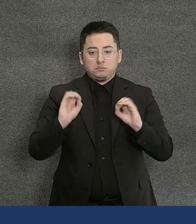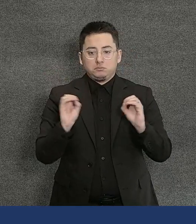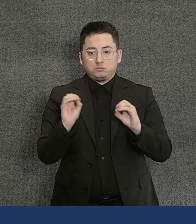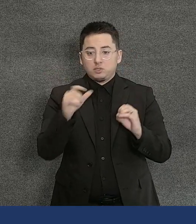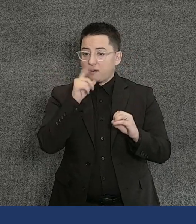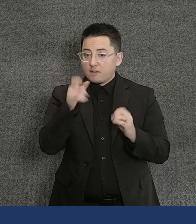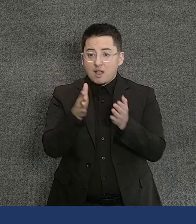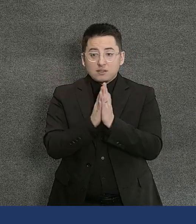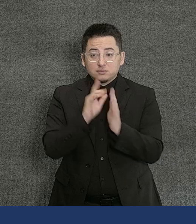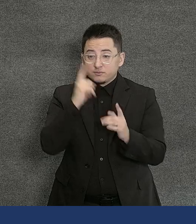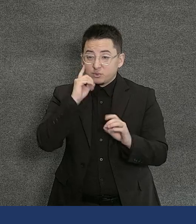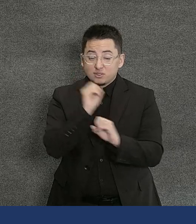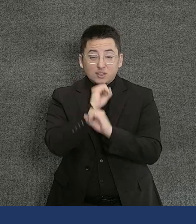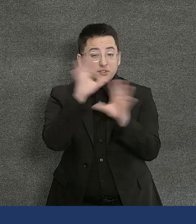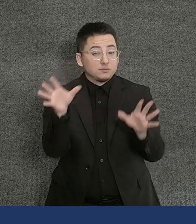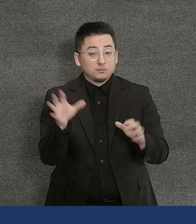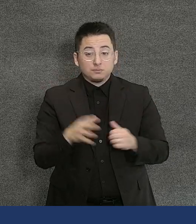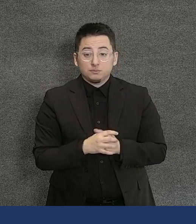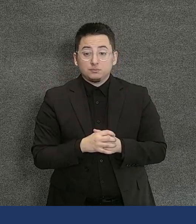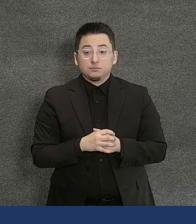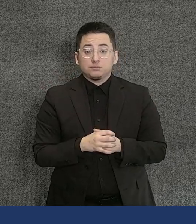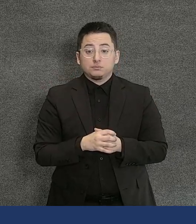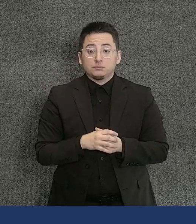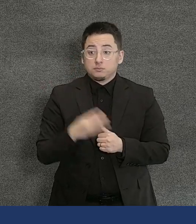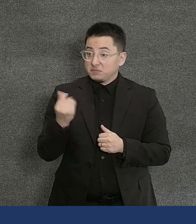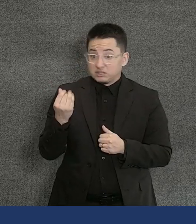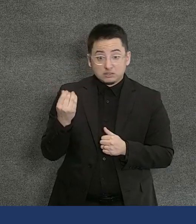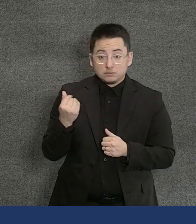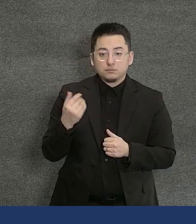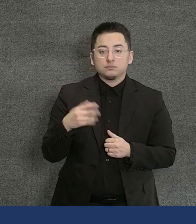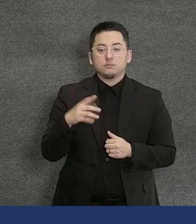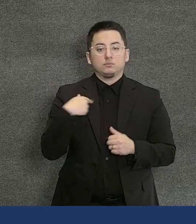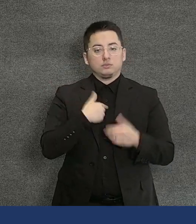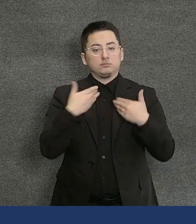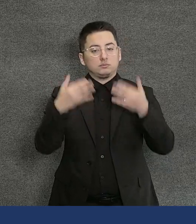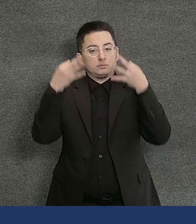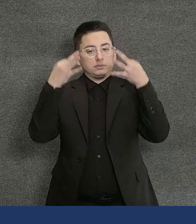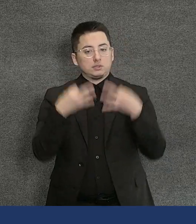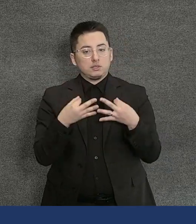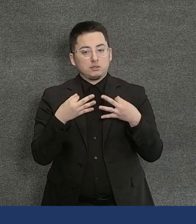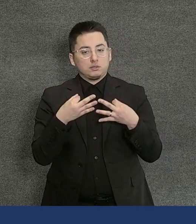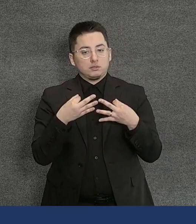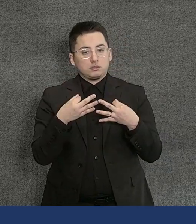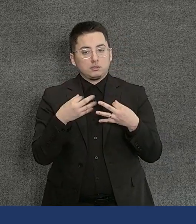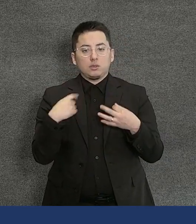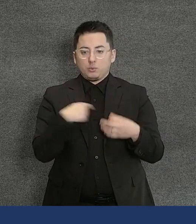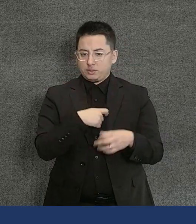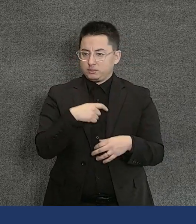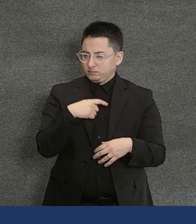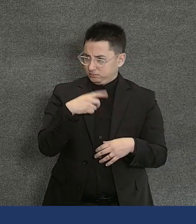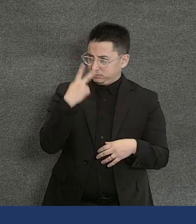It's just something we decided to do because there was a need. We saw the need, we met the need, not alone,